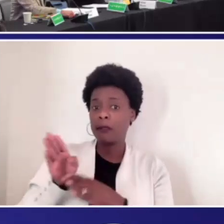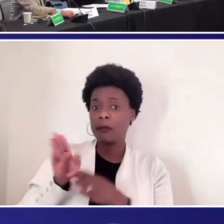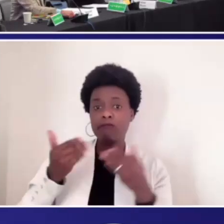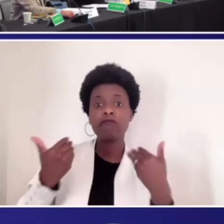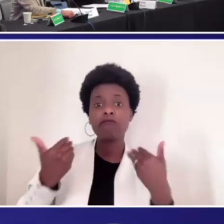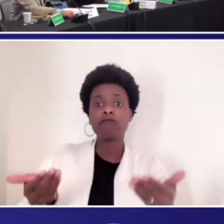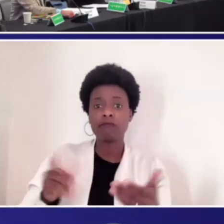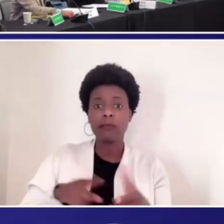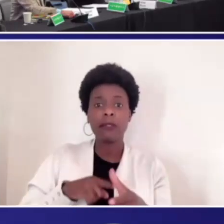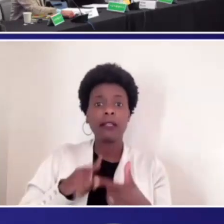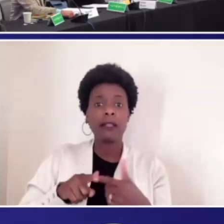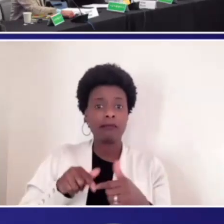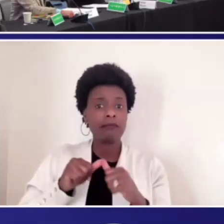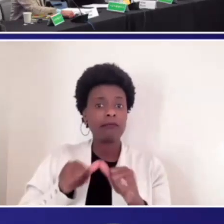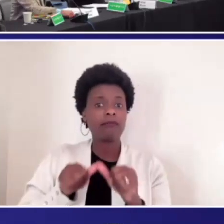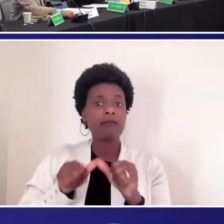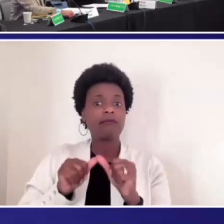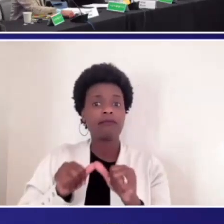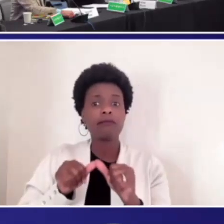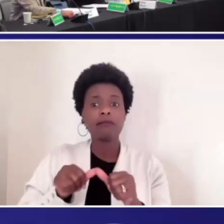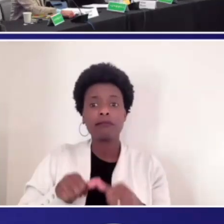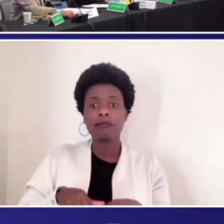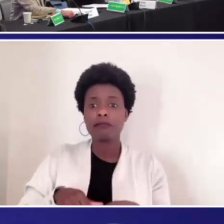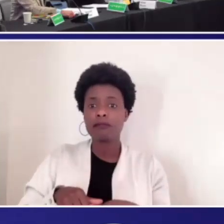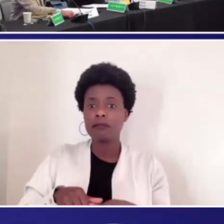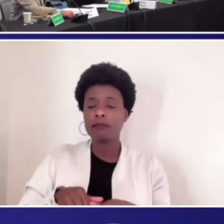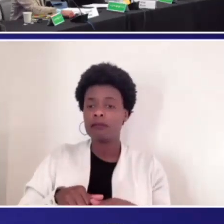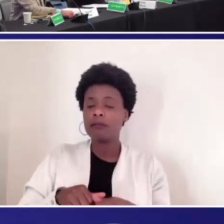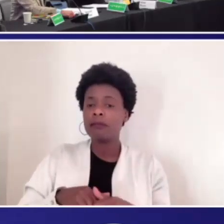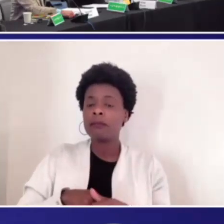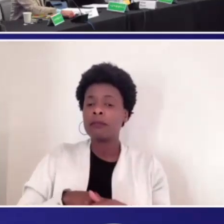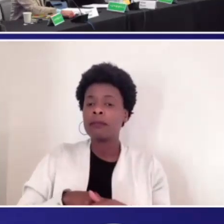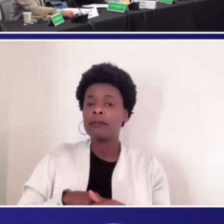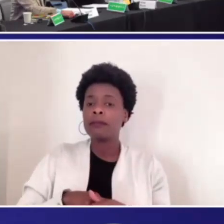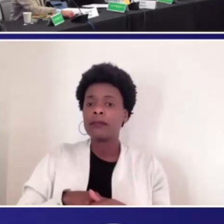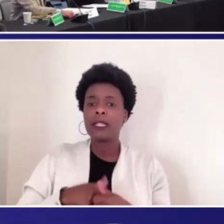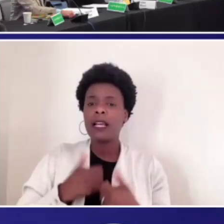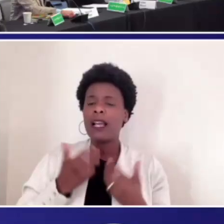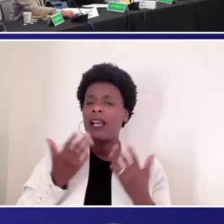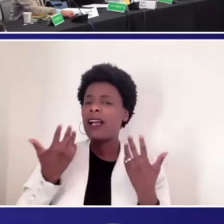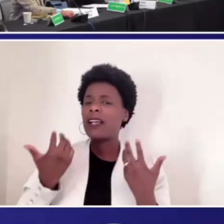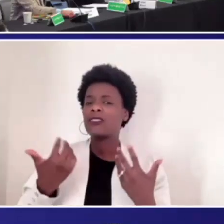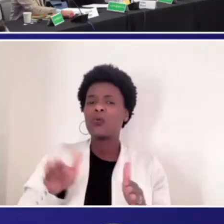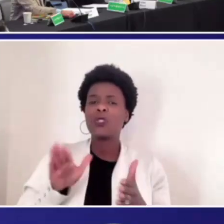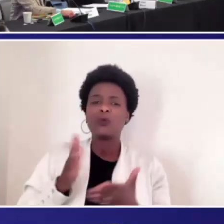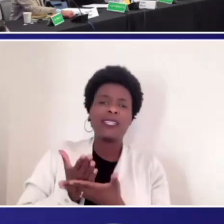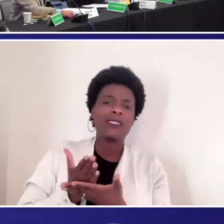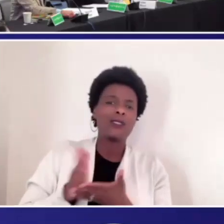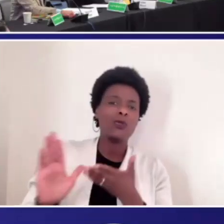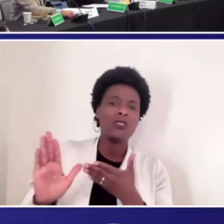continue to the doctorate. I just don't want to be exclusionary if we don't have to.